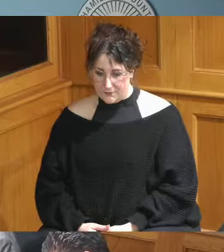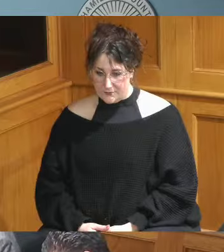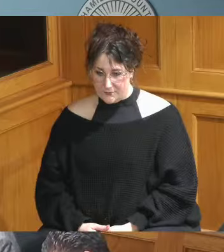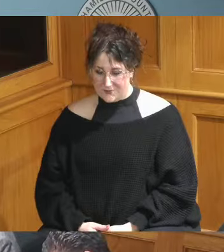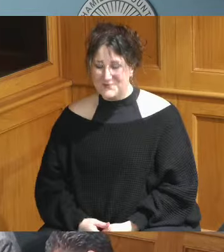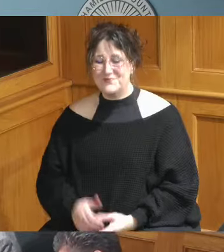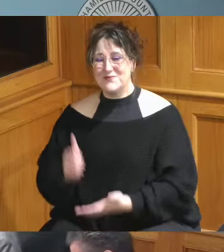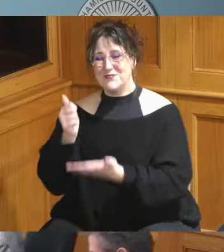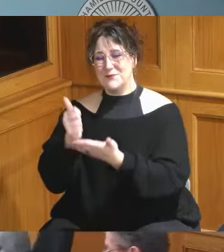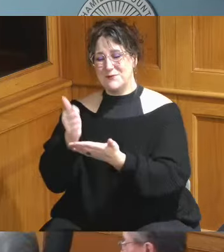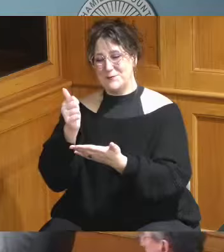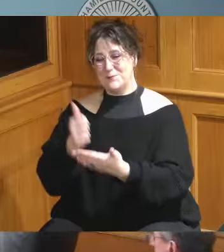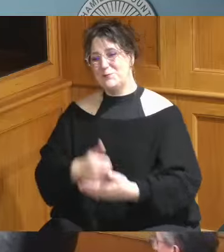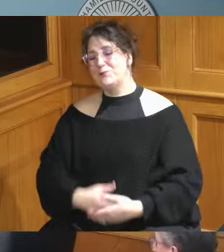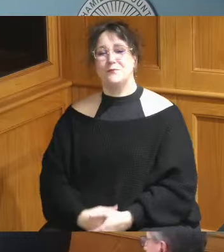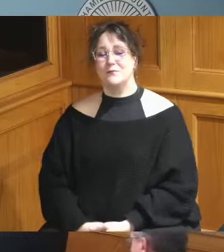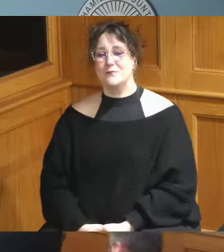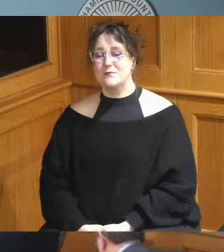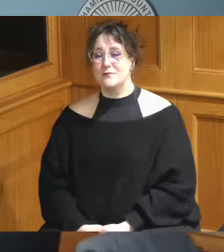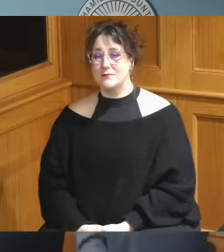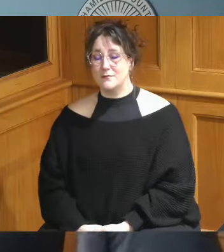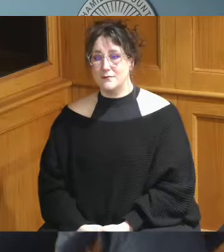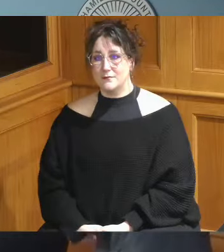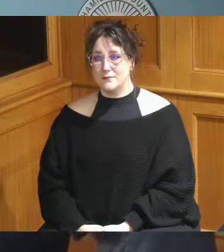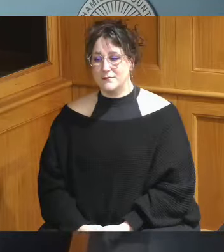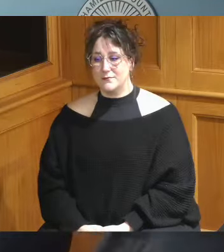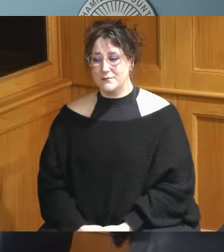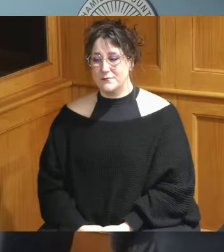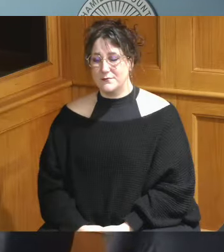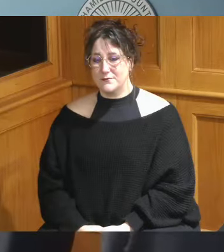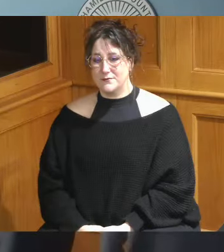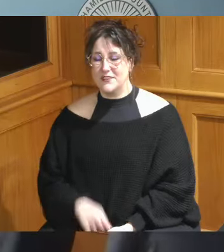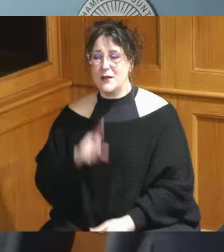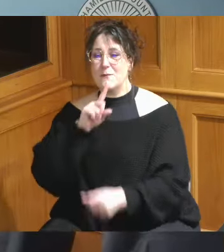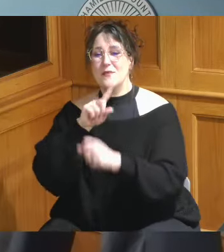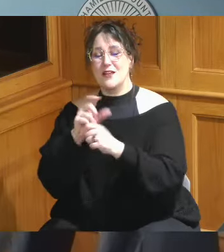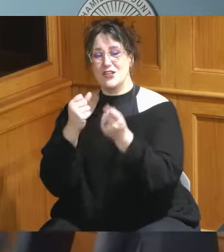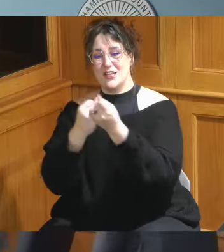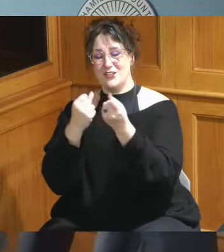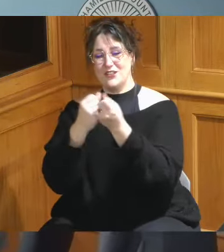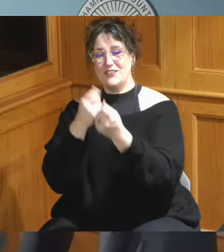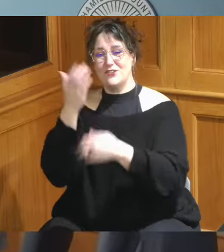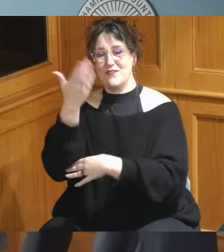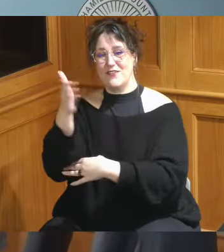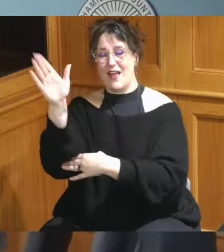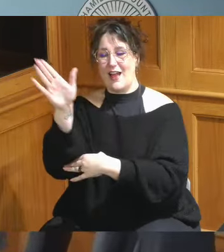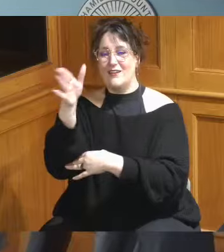Amen. To the flag of the